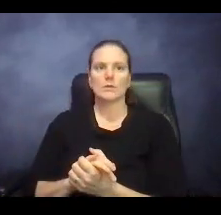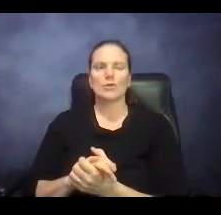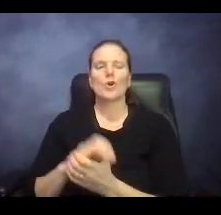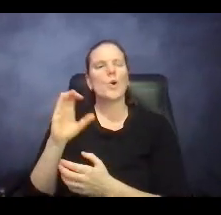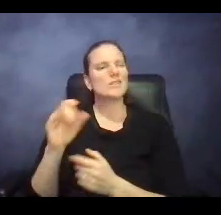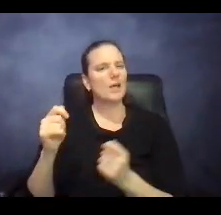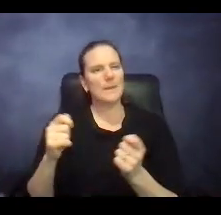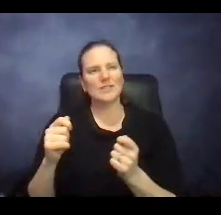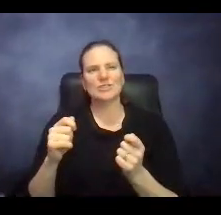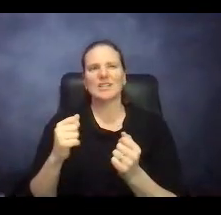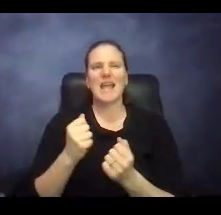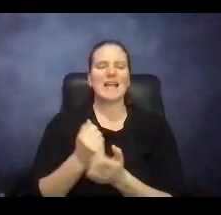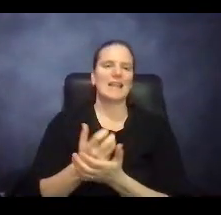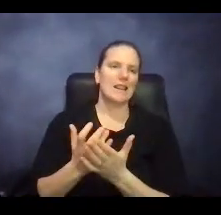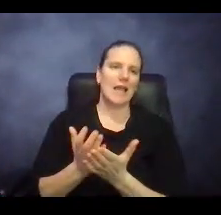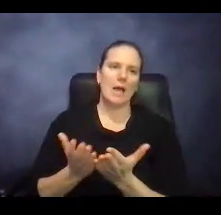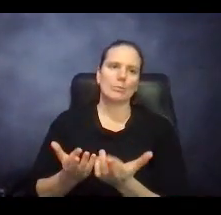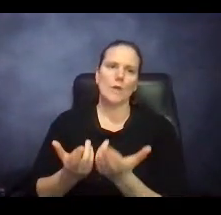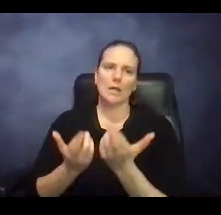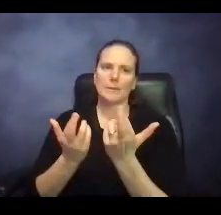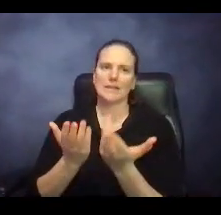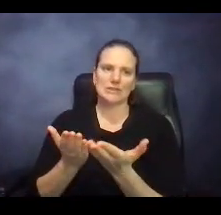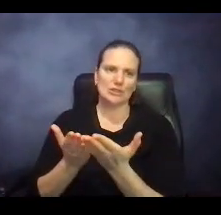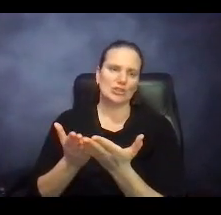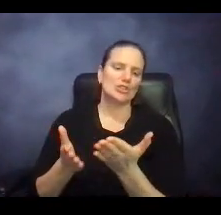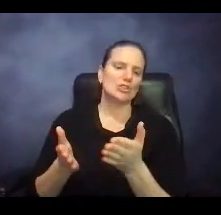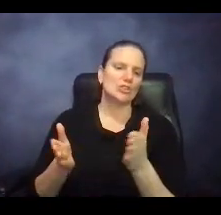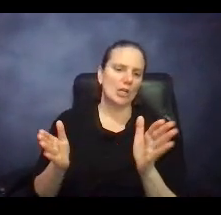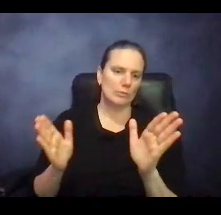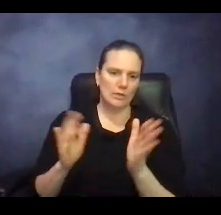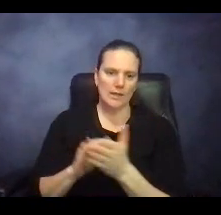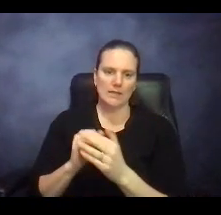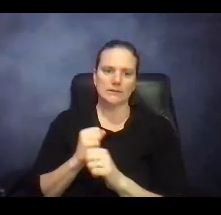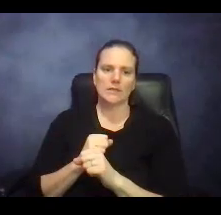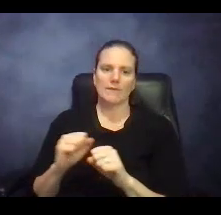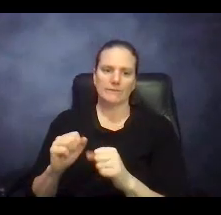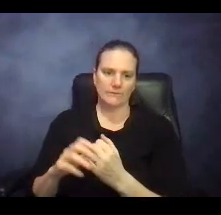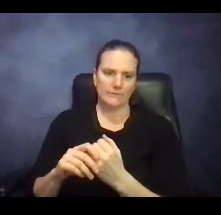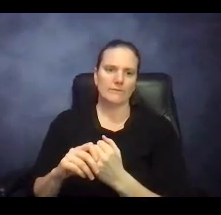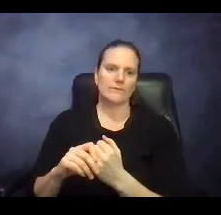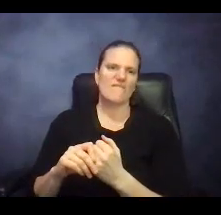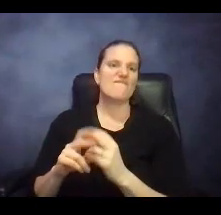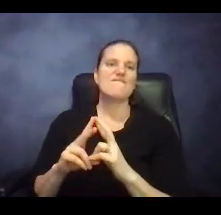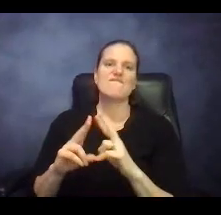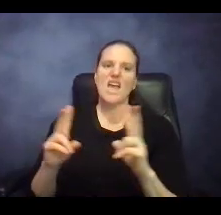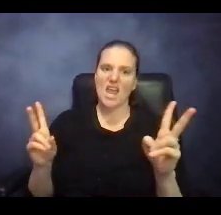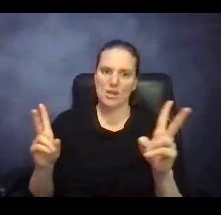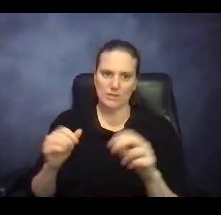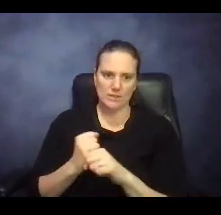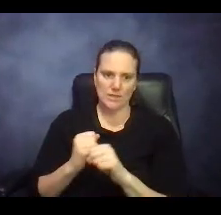Anything that I'm recommending generally is pretty safe. I mean very safe and can be used for most people.